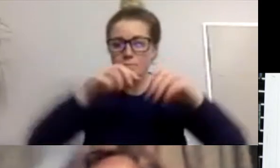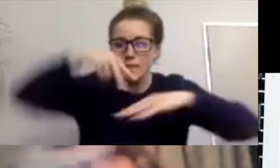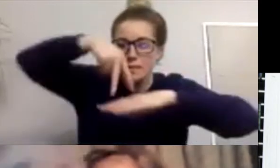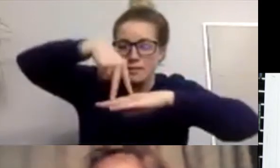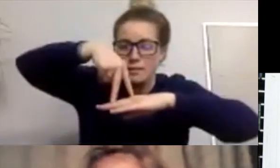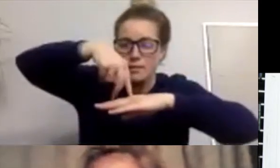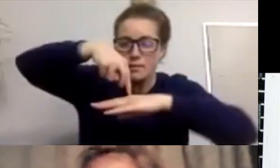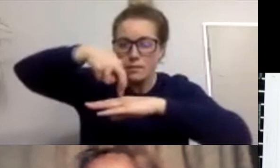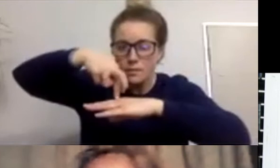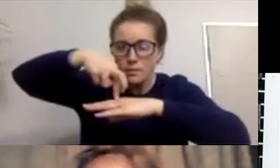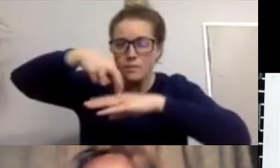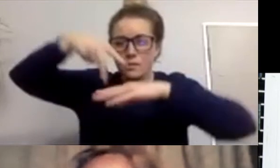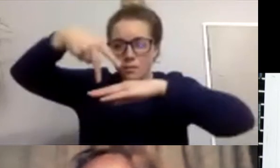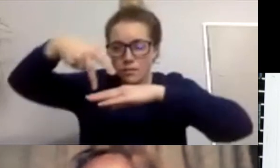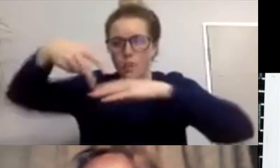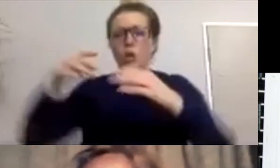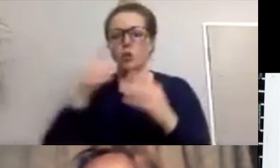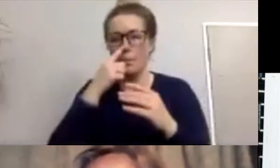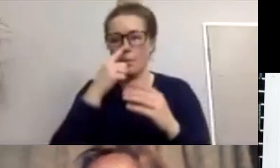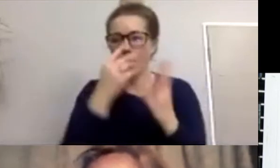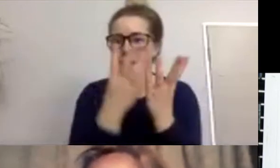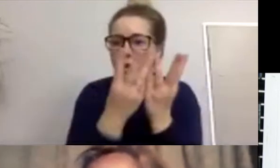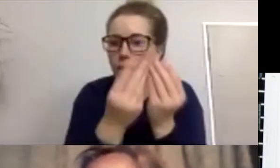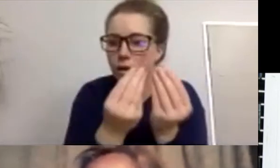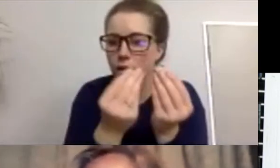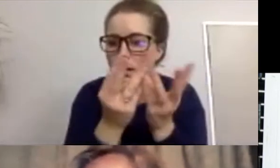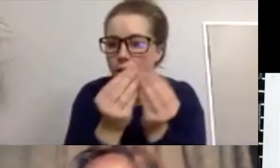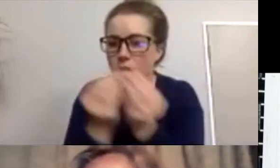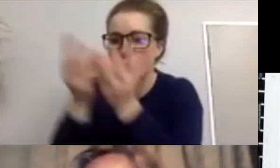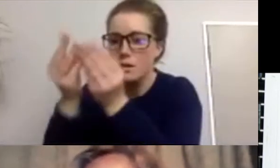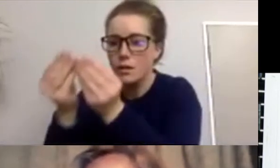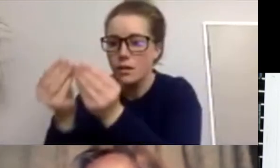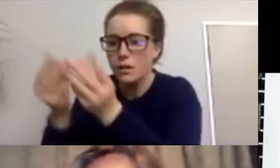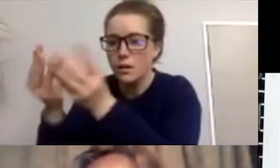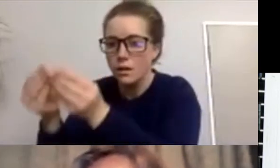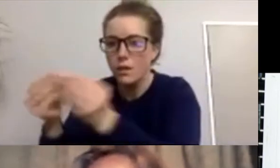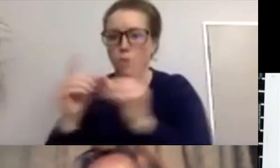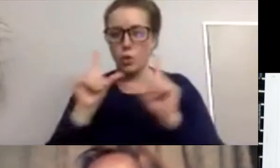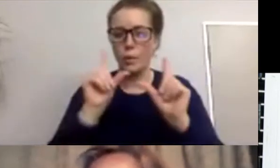We do what we call a ballet terminology and dance workshop